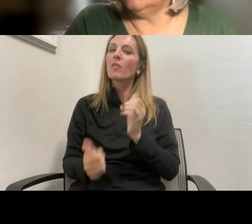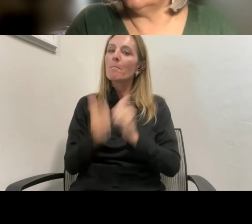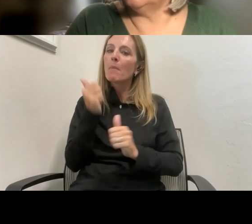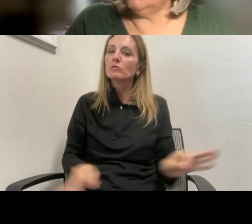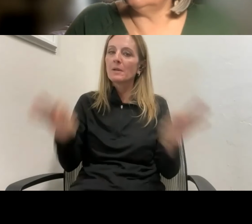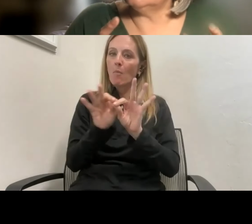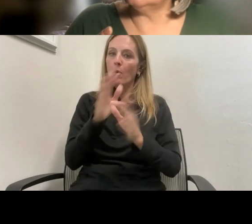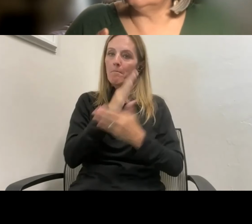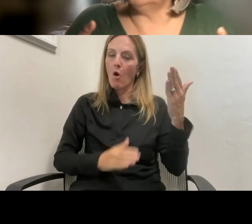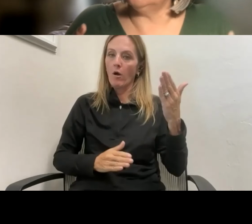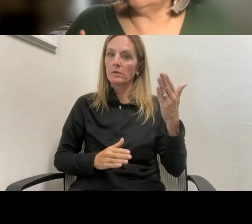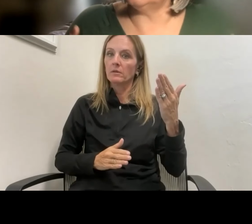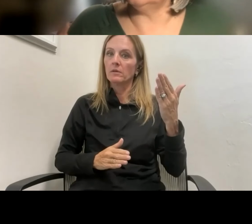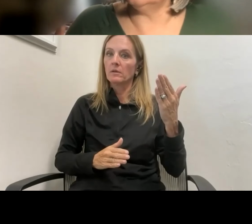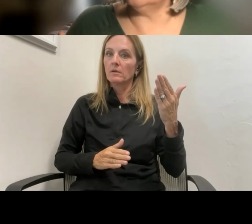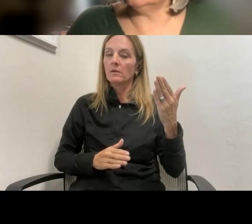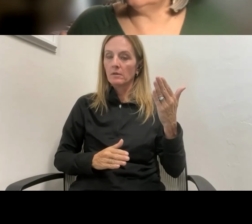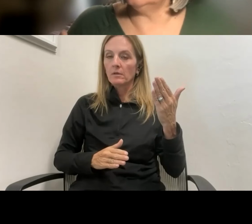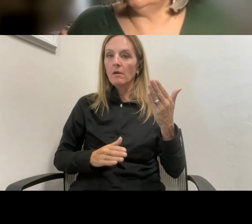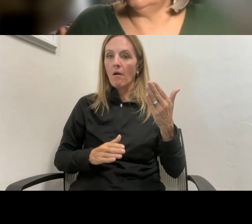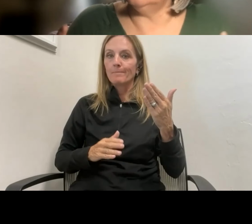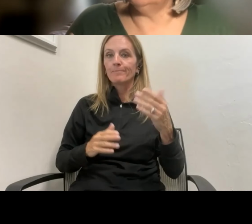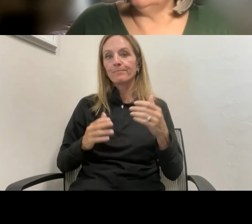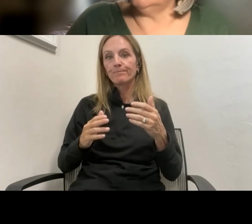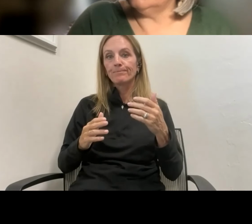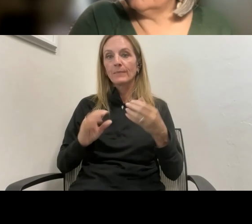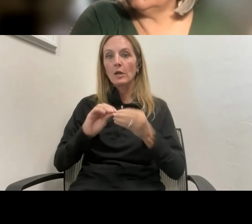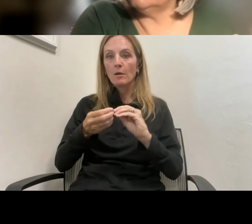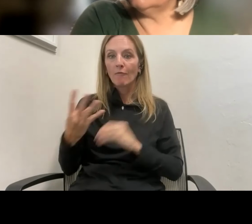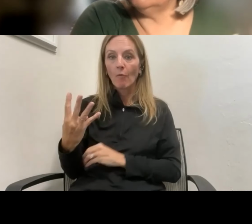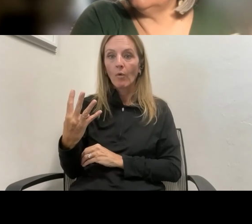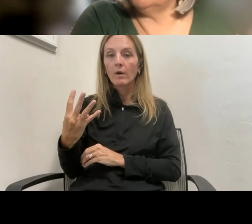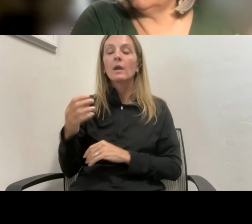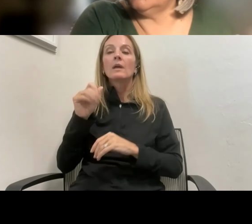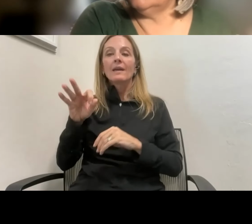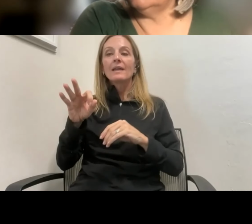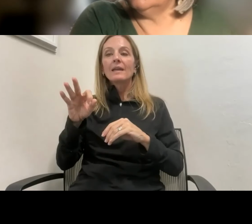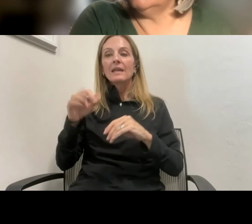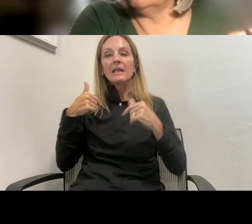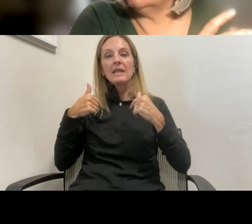because we have existing programs and services and if we link them into the community plan this is